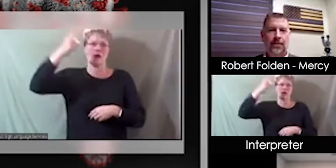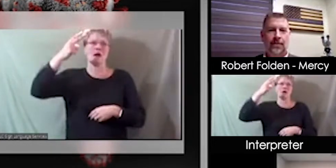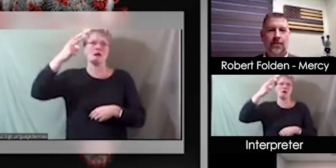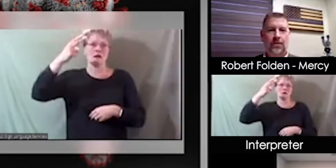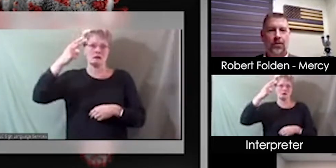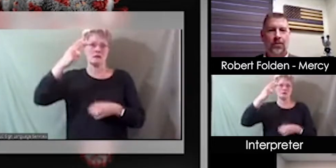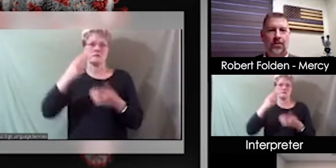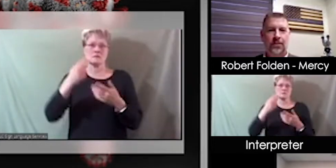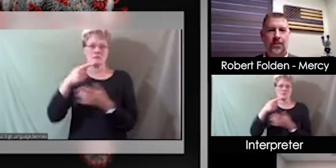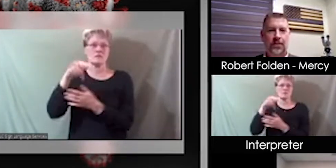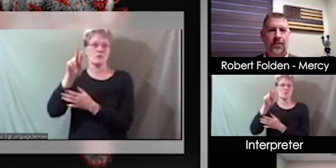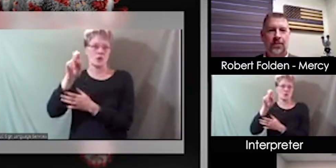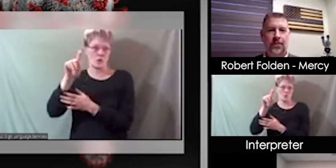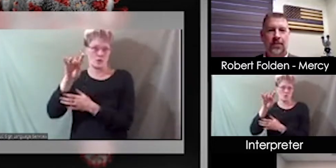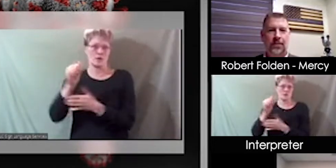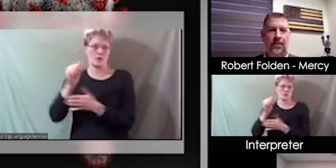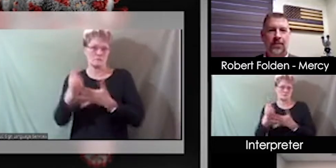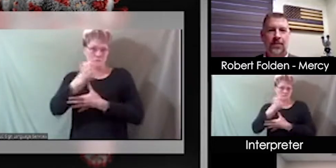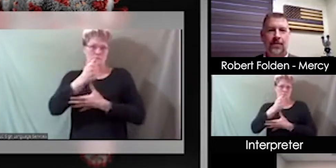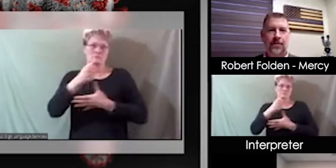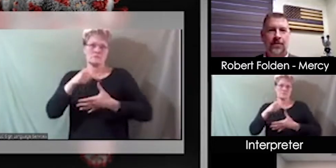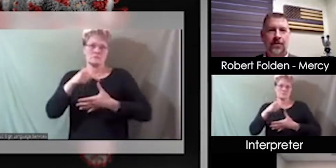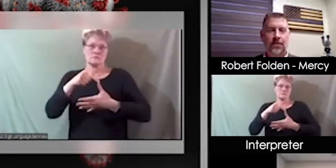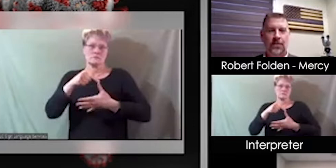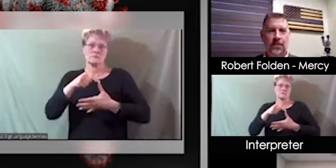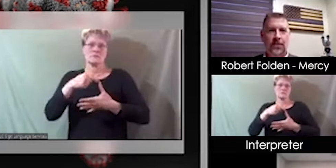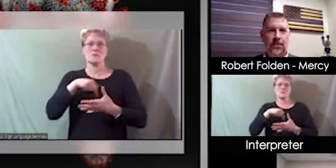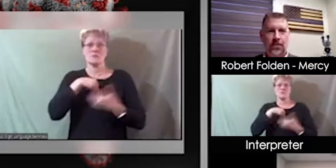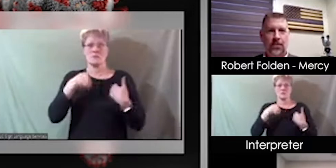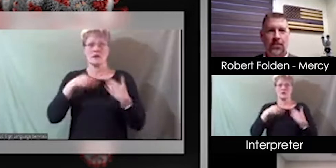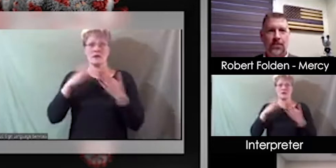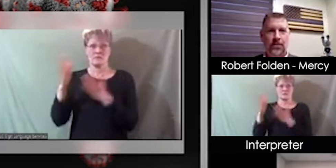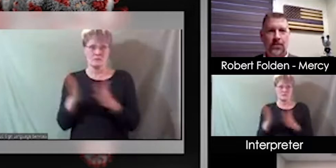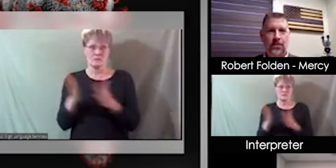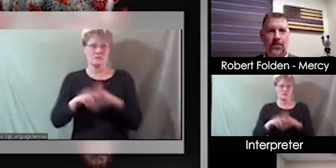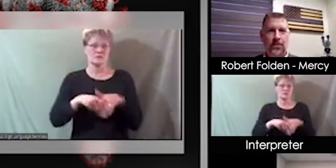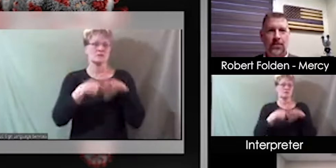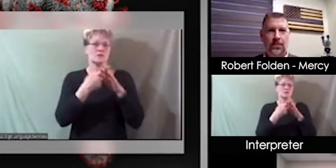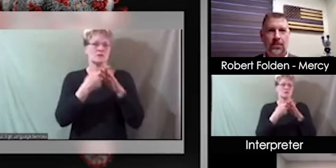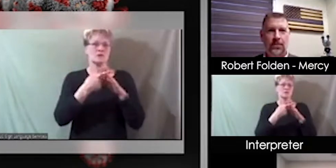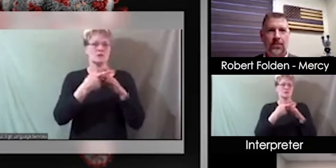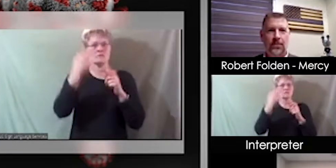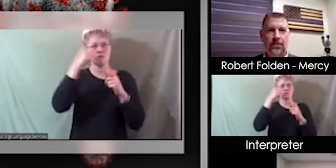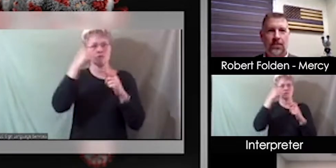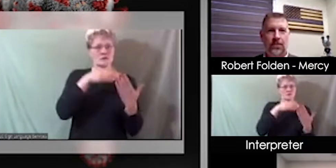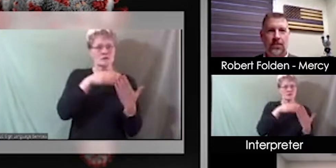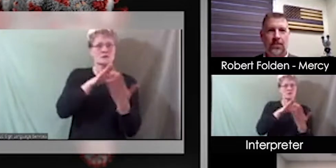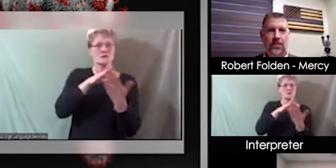plans in the works to start to address some of those unique concerns that are that are experienced unique concerns that are that are experienced